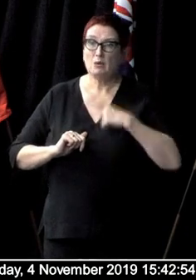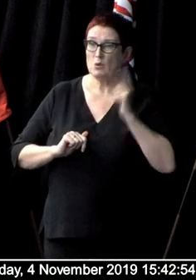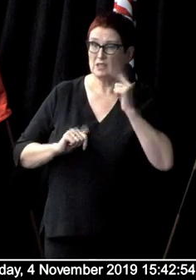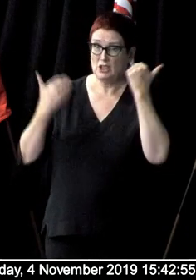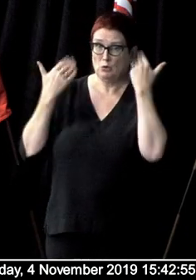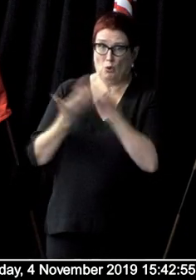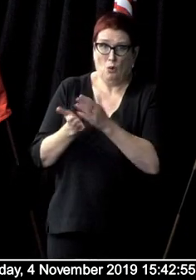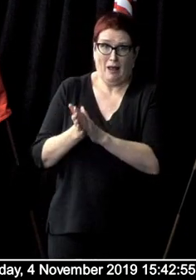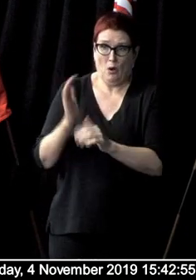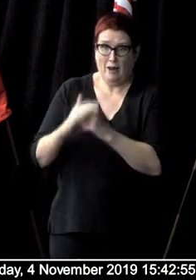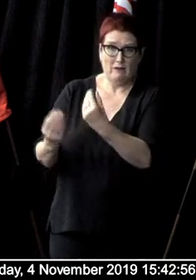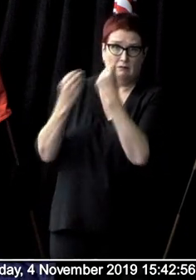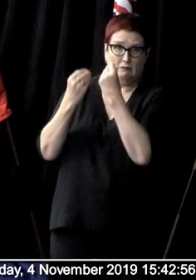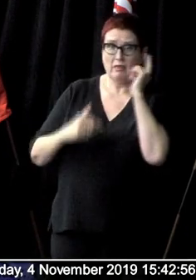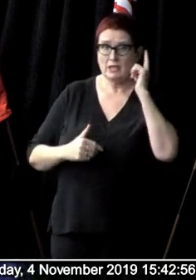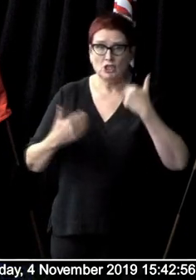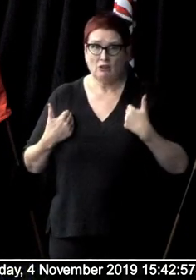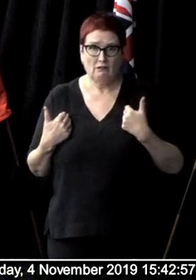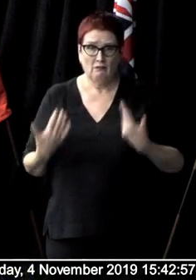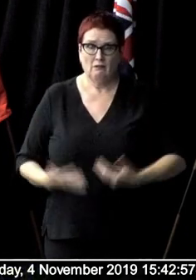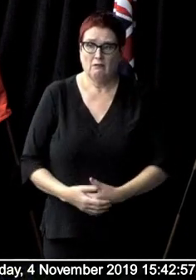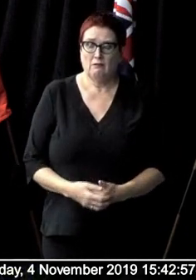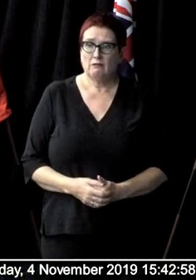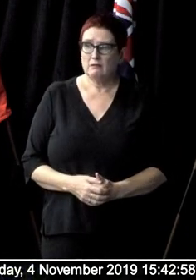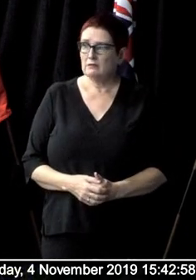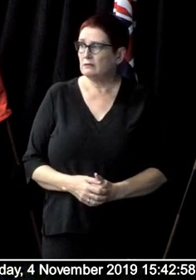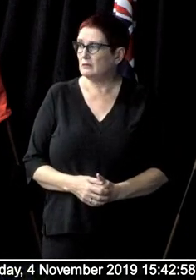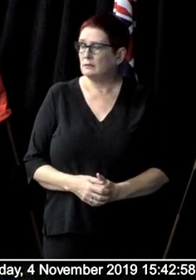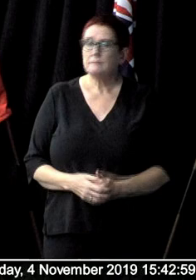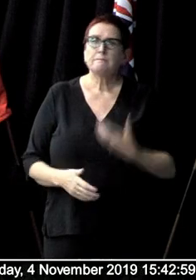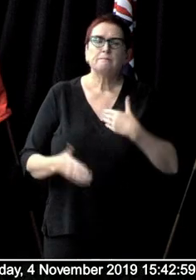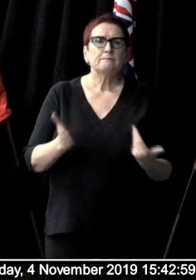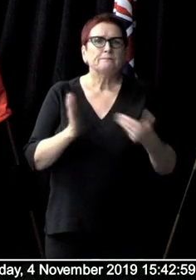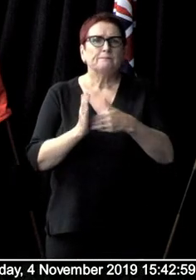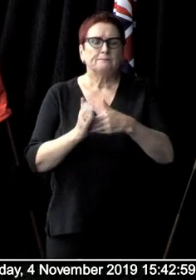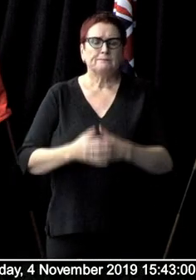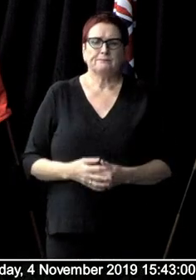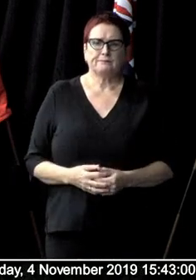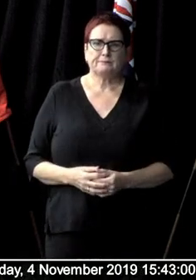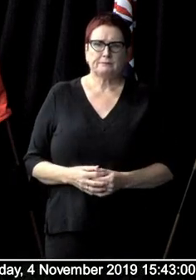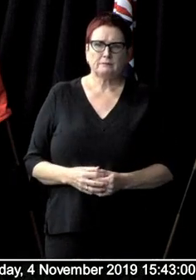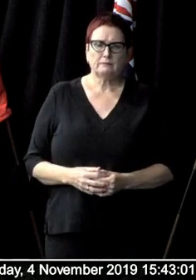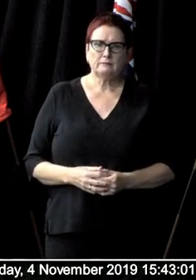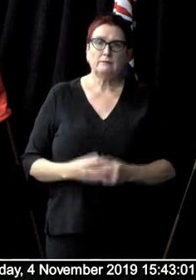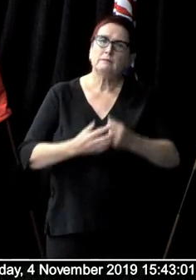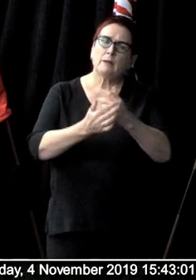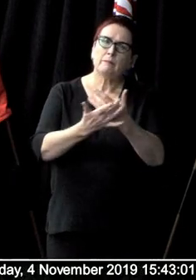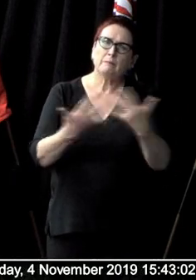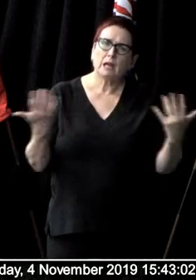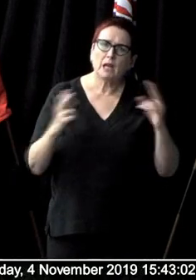I just want to say that I think it’s – many of the families who we’ve been